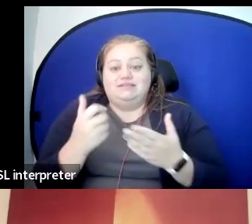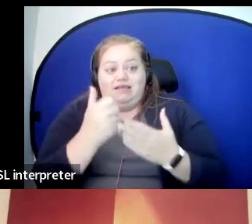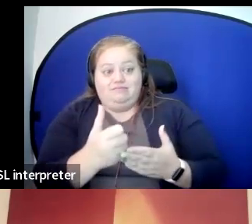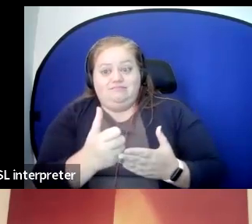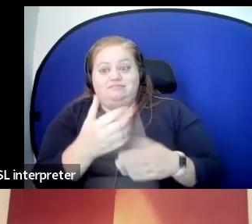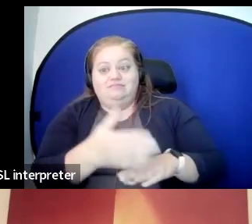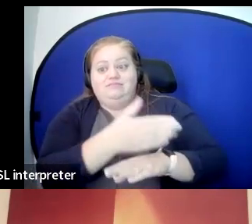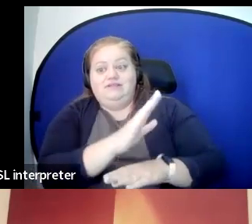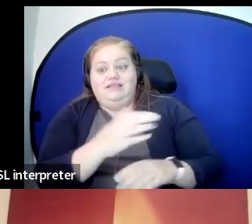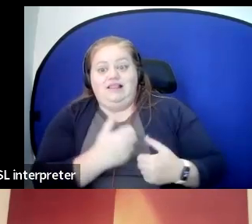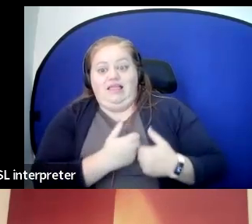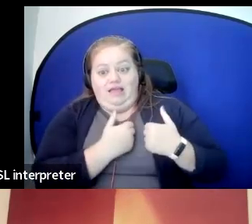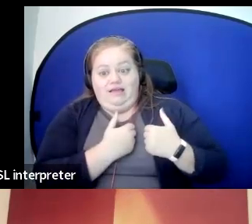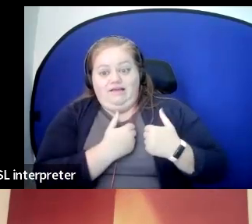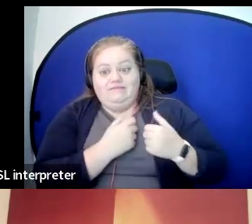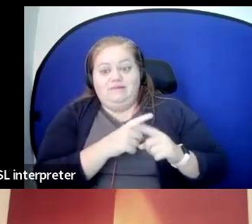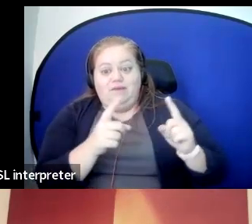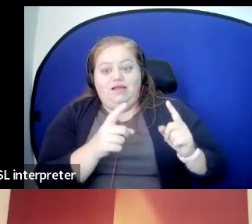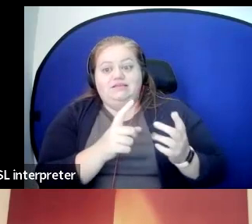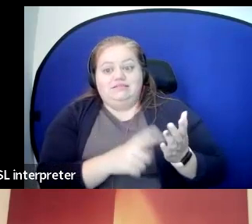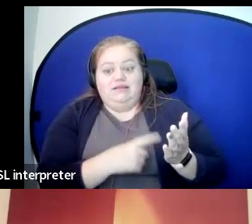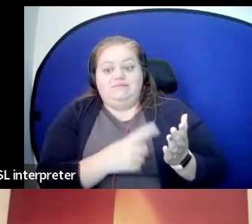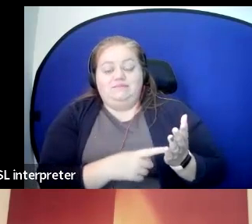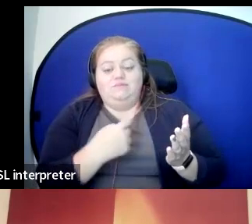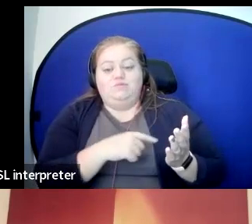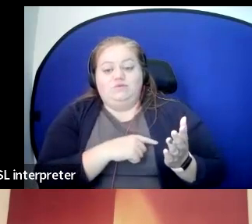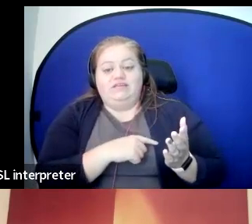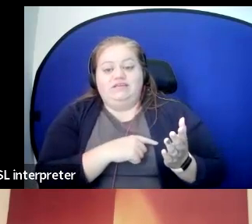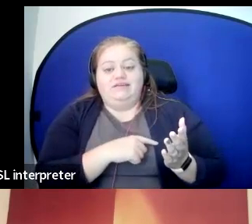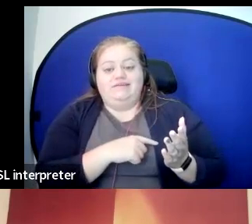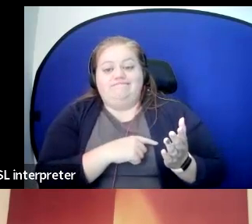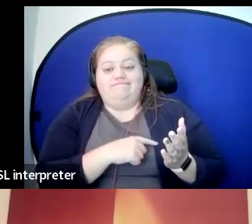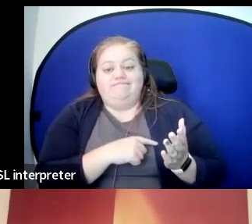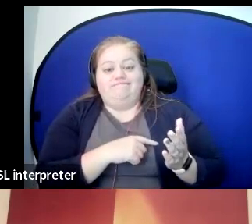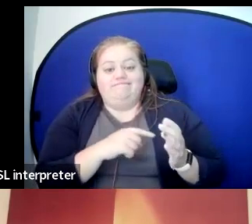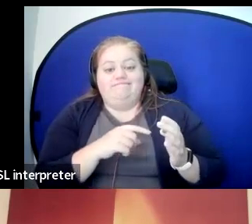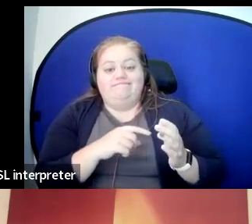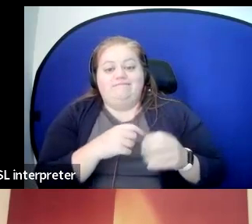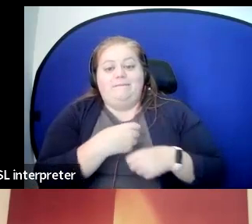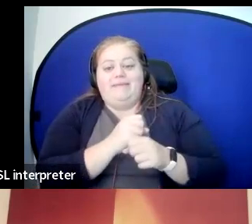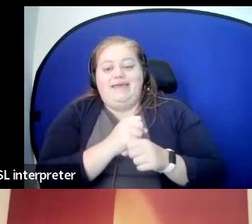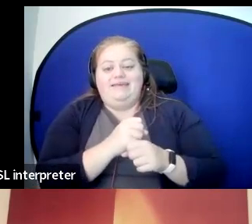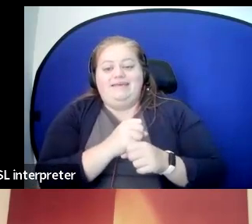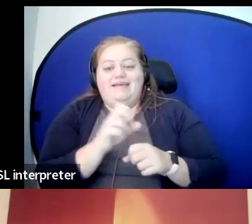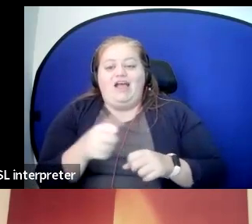But then we create these maybe artificial barriers on certain